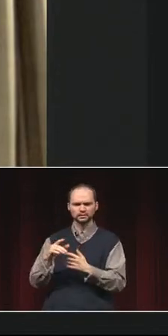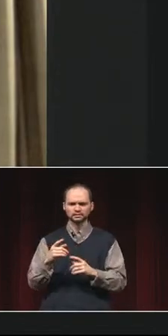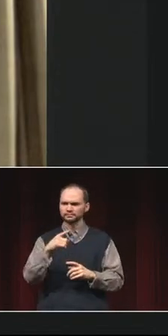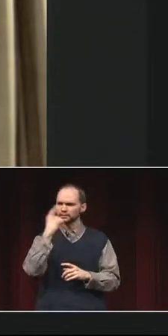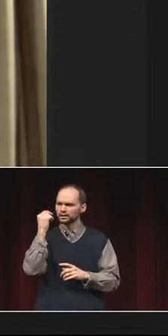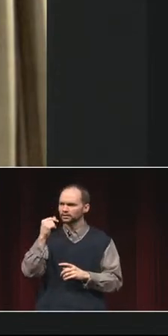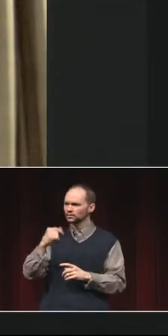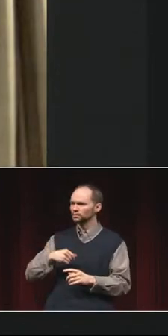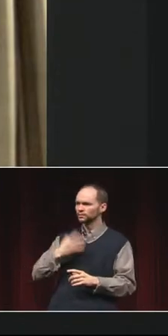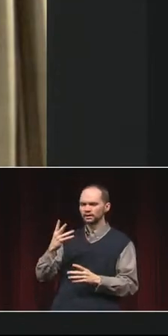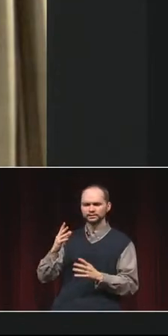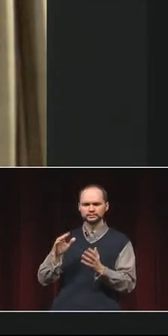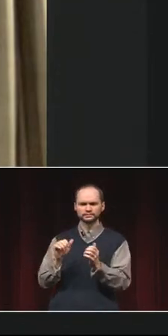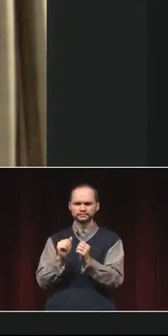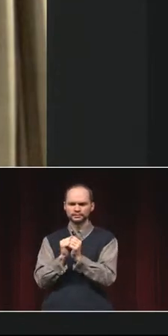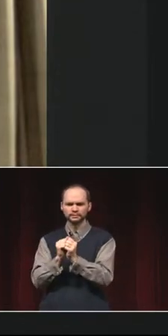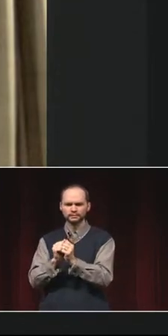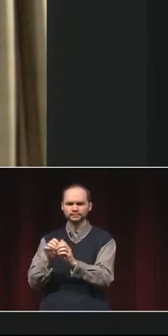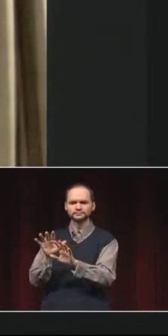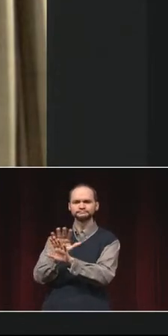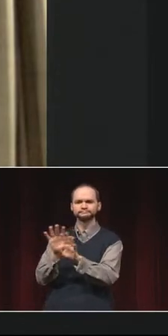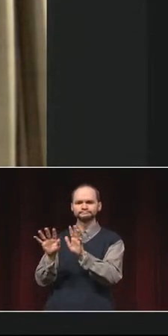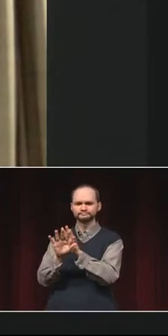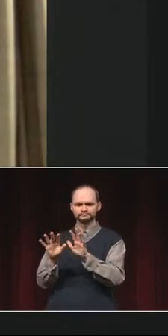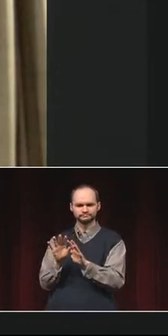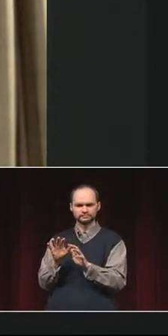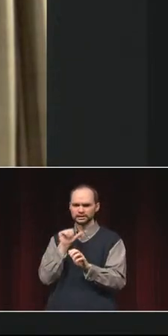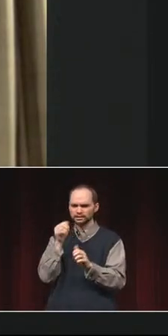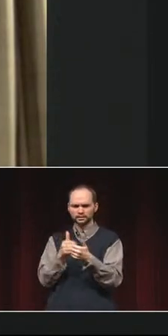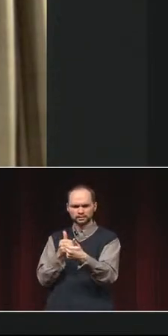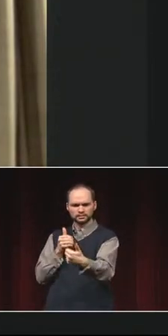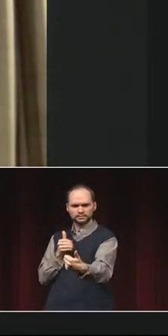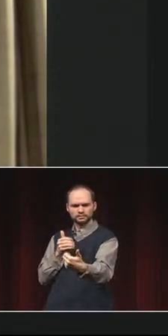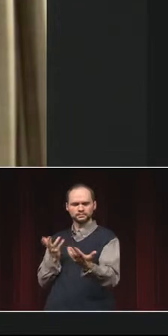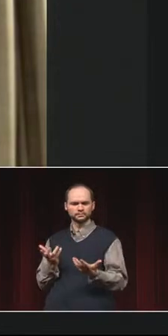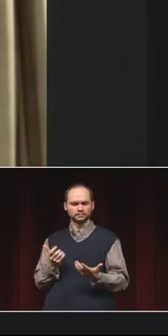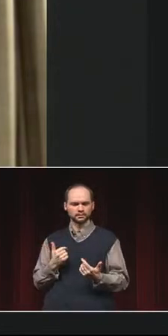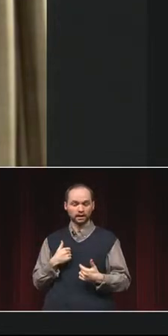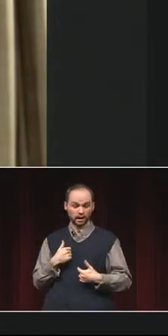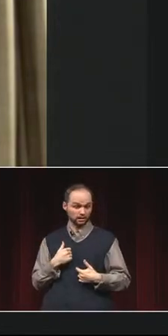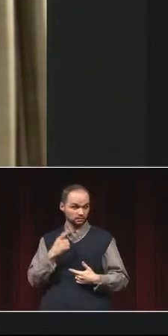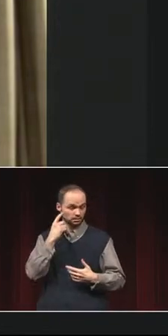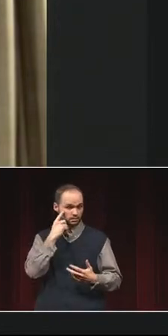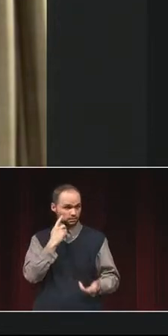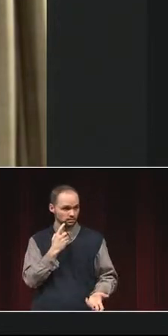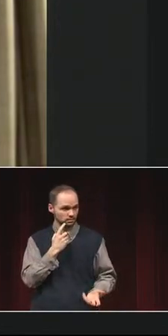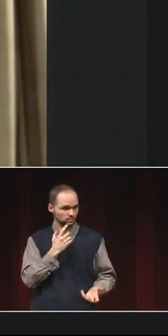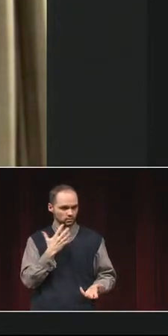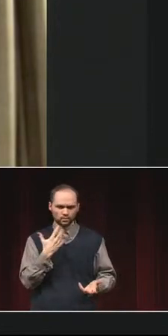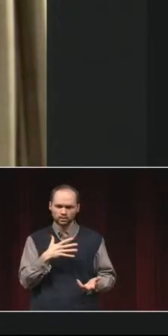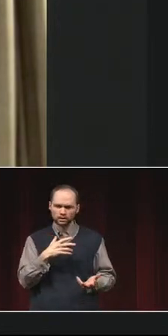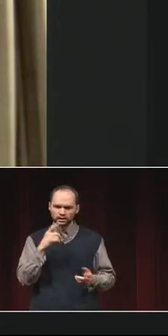until I saw it with my own eyes. I did not stay at the job for long, but you could easily say